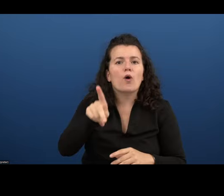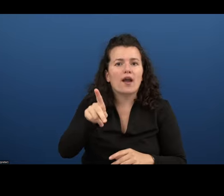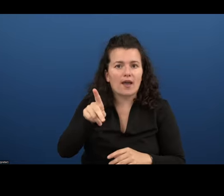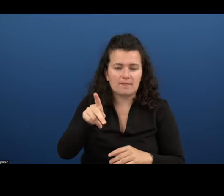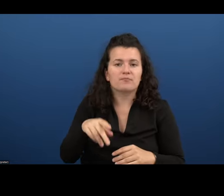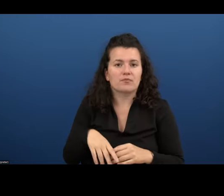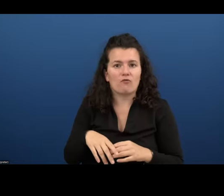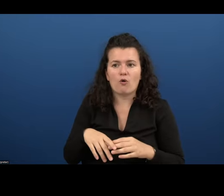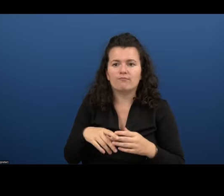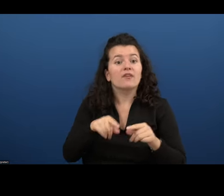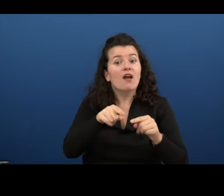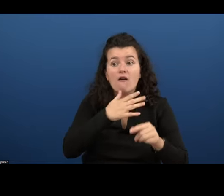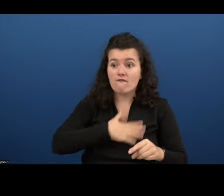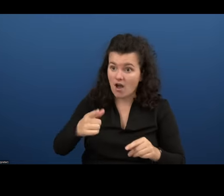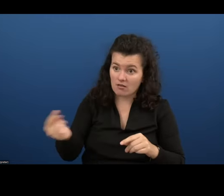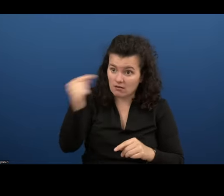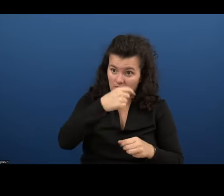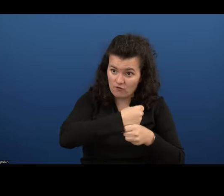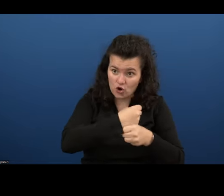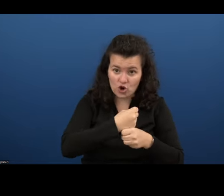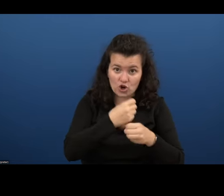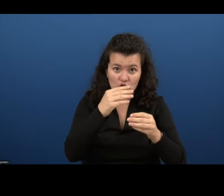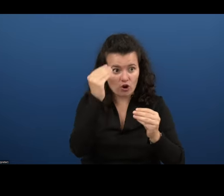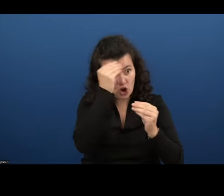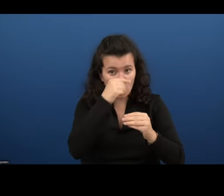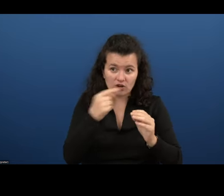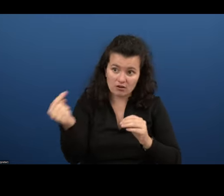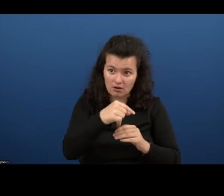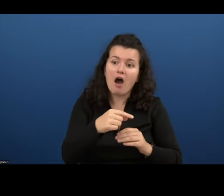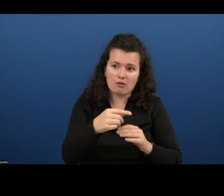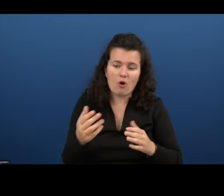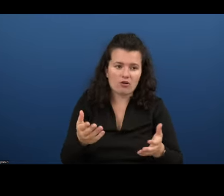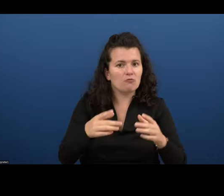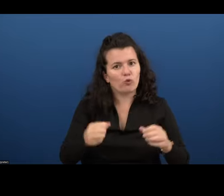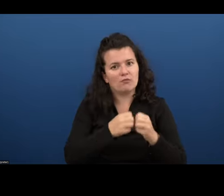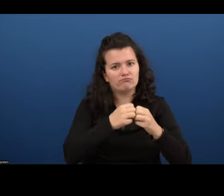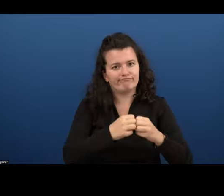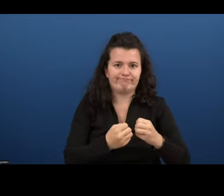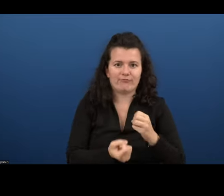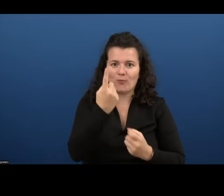scheme for accessibility specialist because if we want to be inclusive we also have